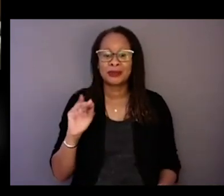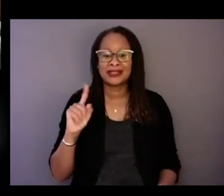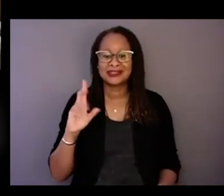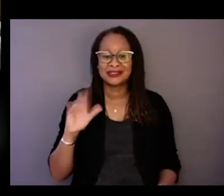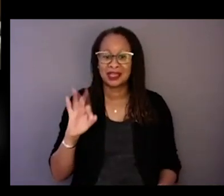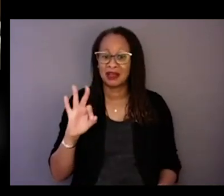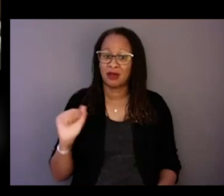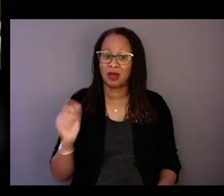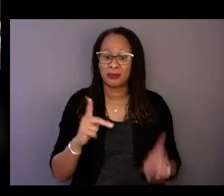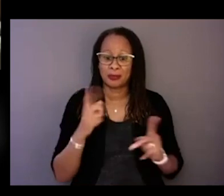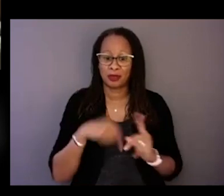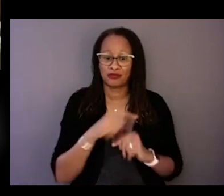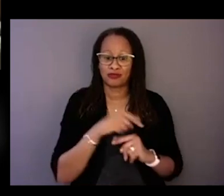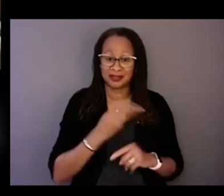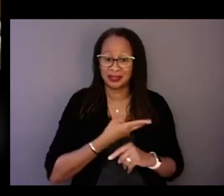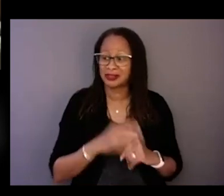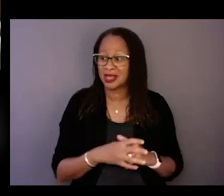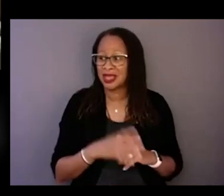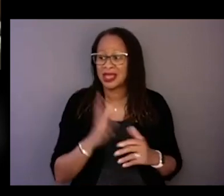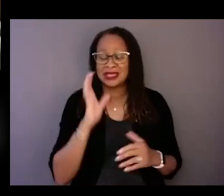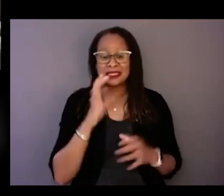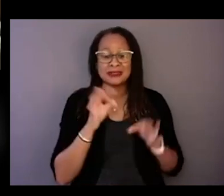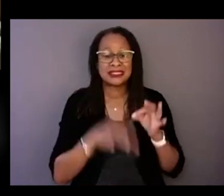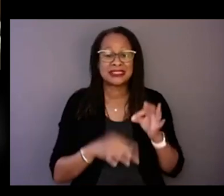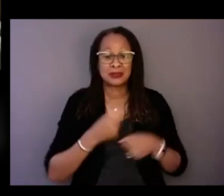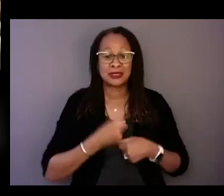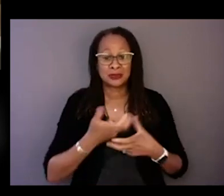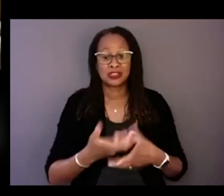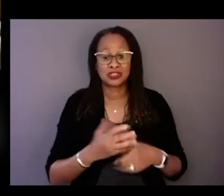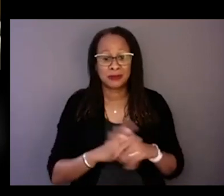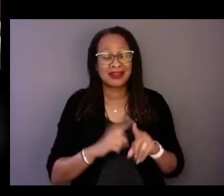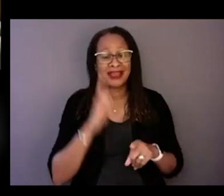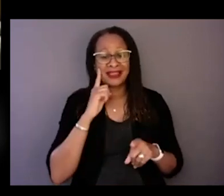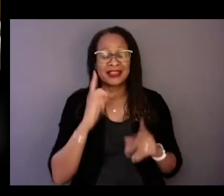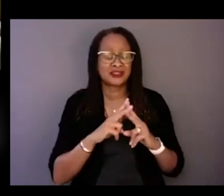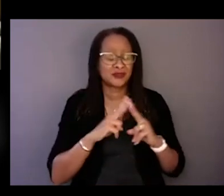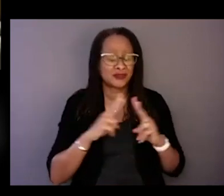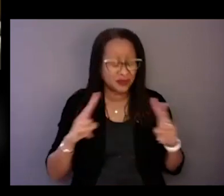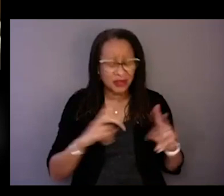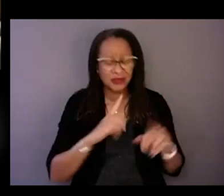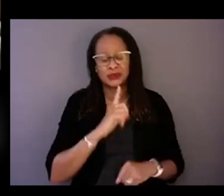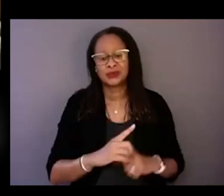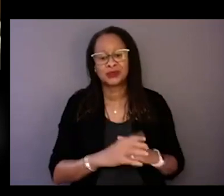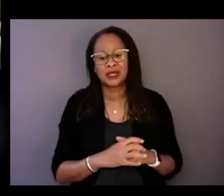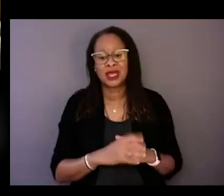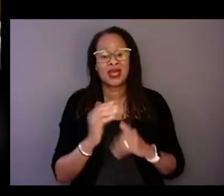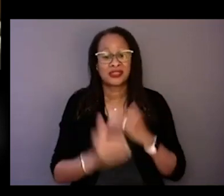It sounds like such a simple sort of expression but I think it's profoundly true. And it has the process of making the film